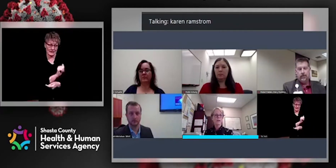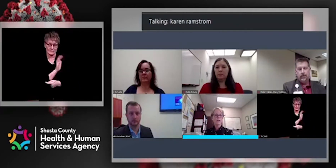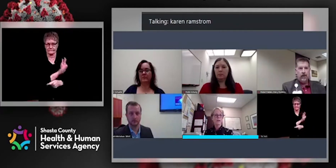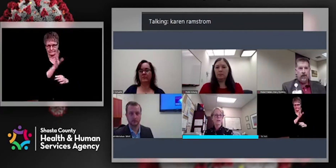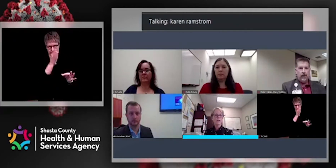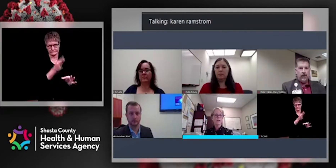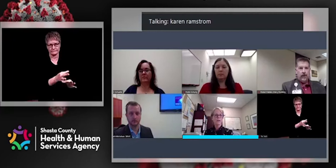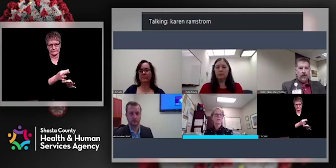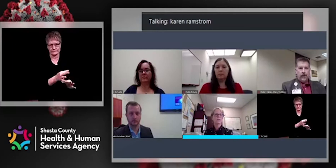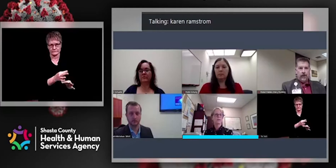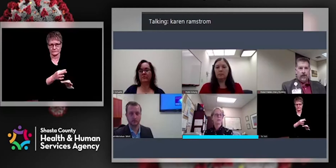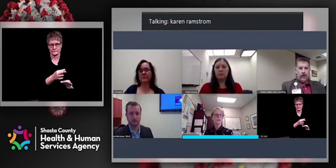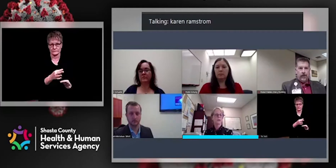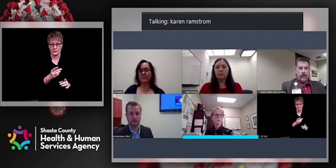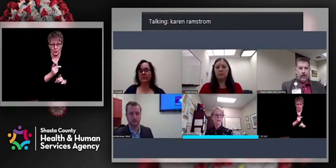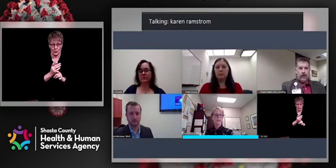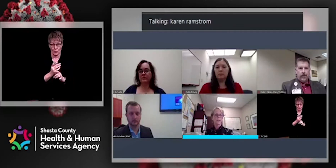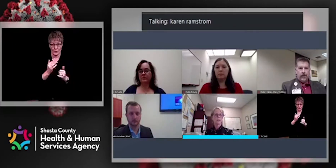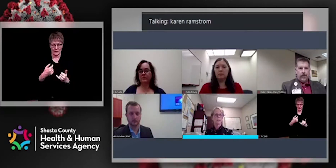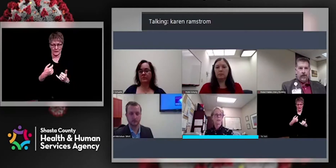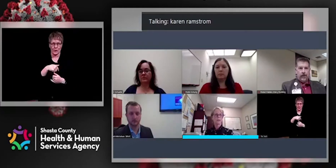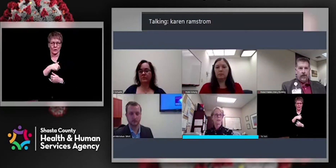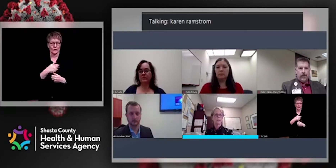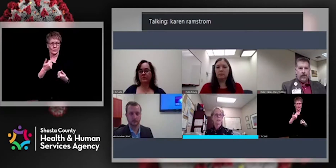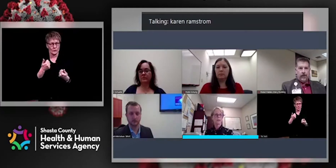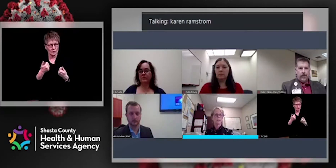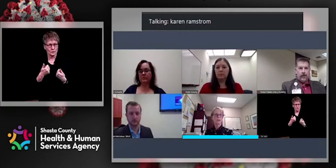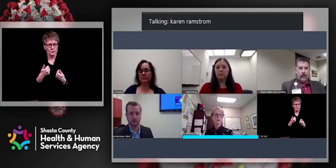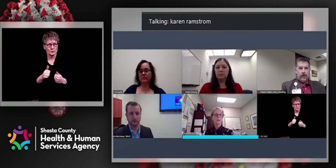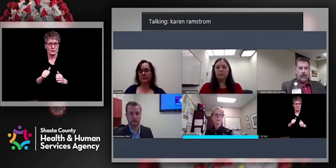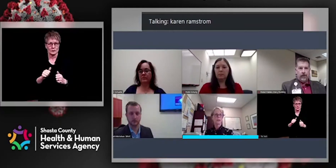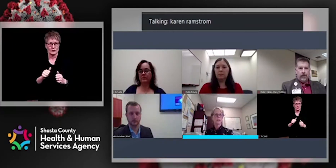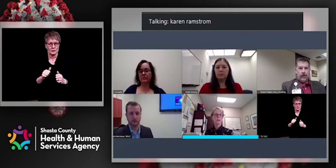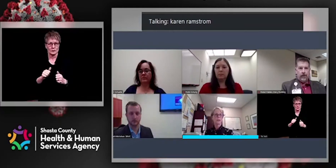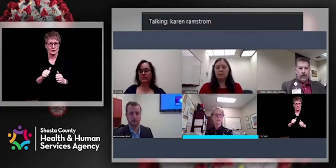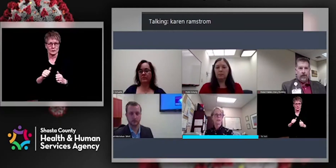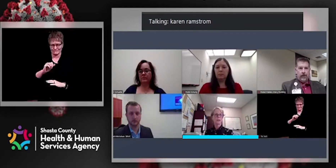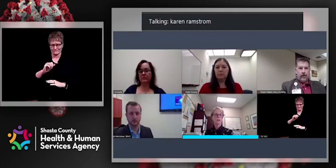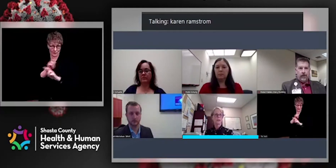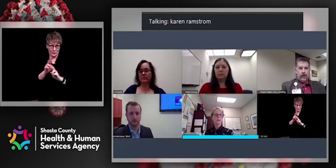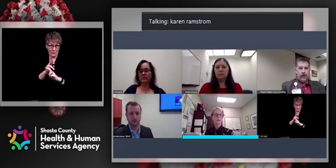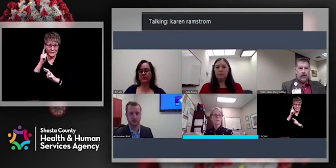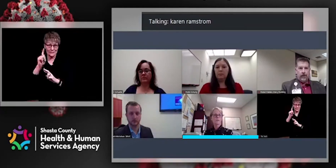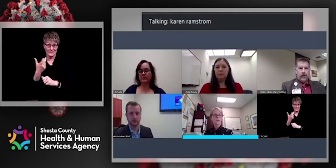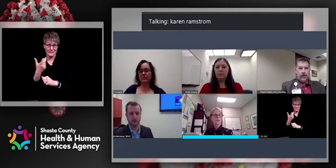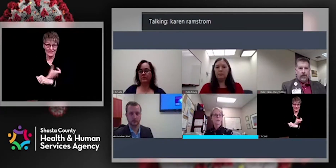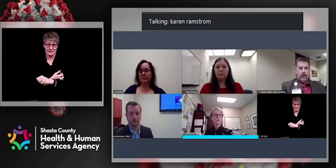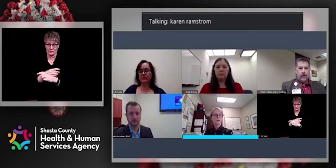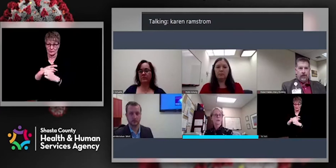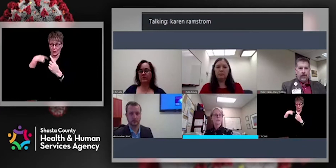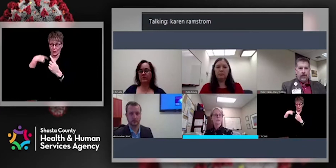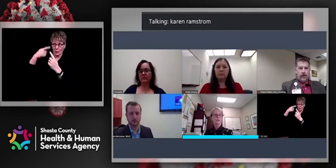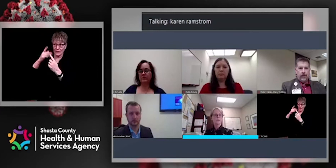pre-position vaccines, so that we'll be ready to use it soon after that FDA approval comes through,